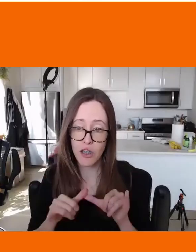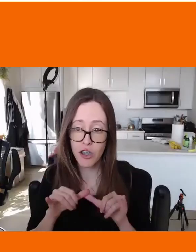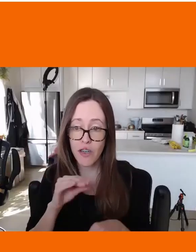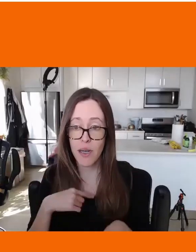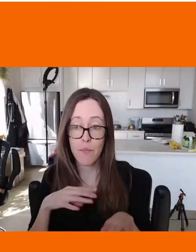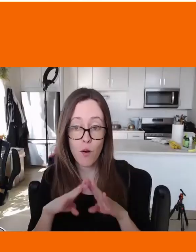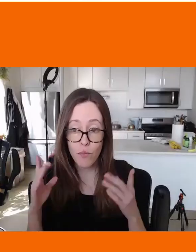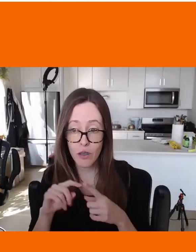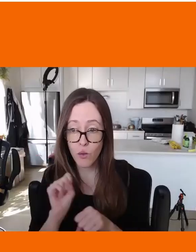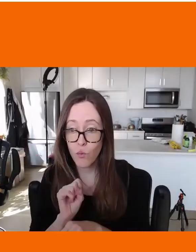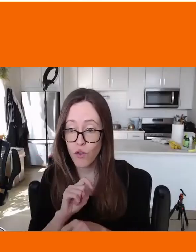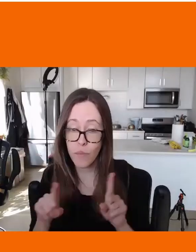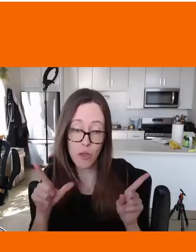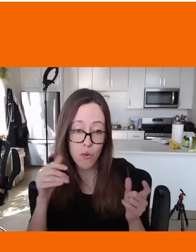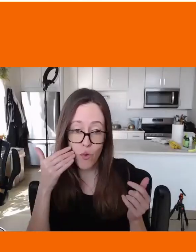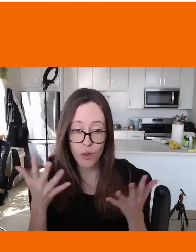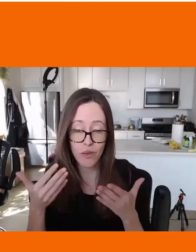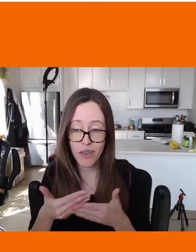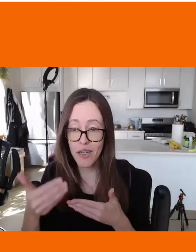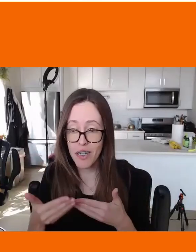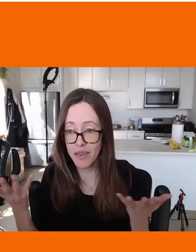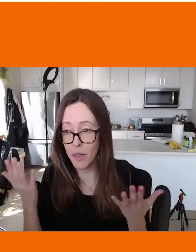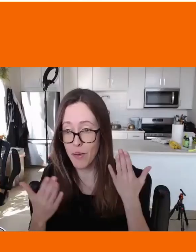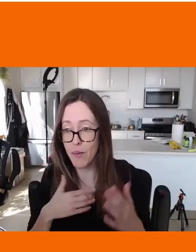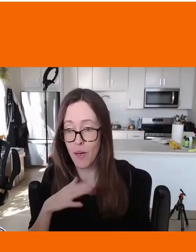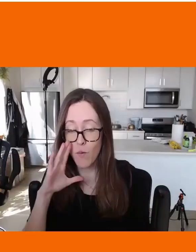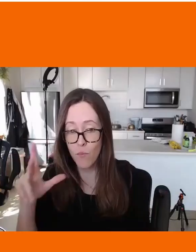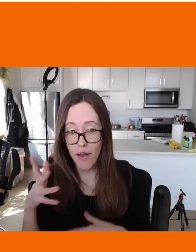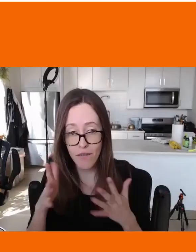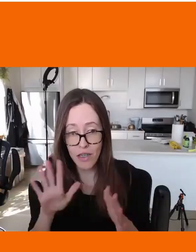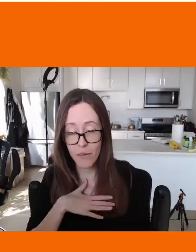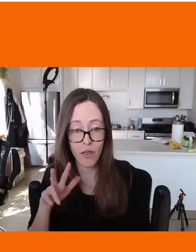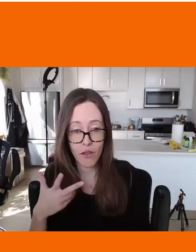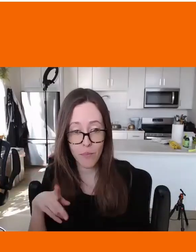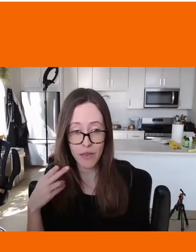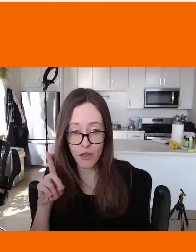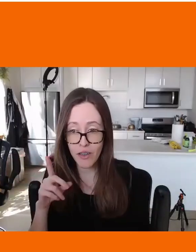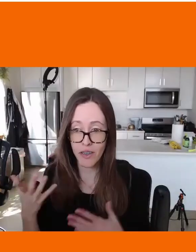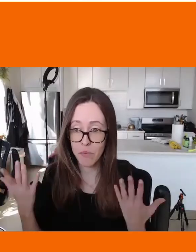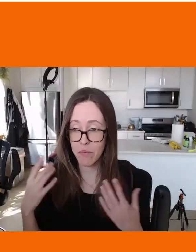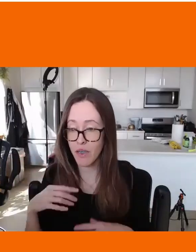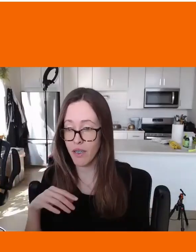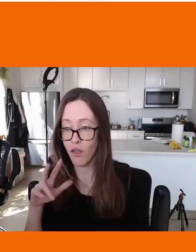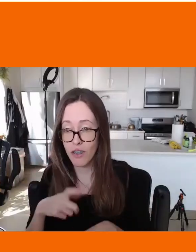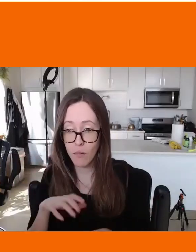Right now, I'm freelancing as a software engineer, and I'm open to work, but who knows what's next? Maybe I'll go for my third PhD.